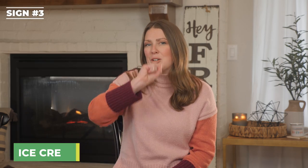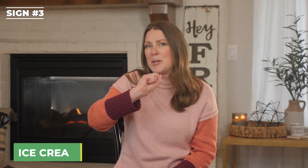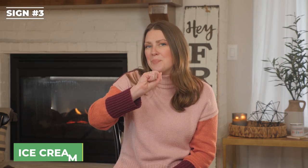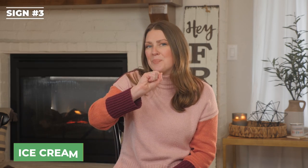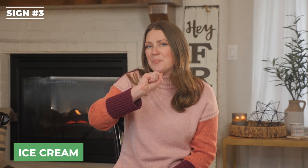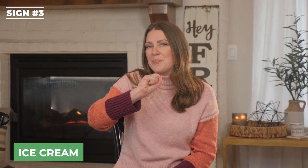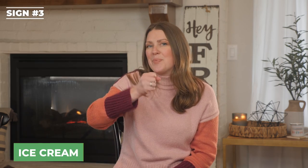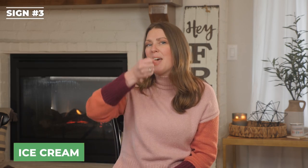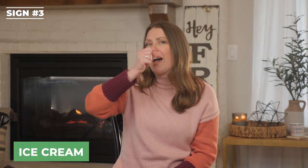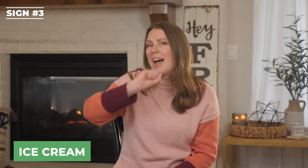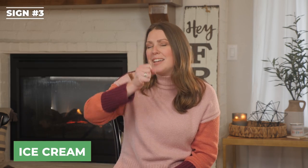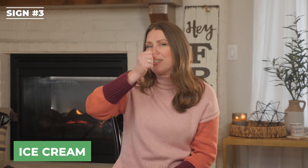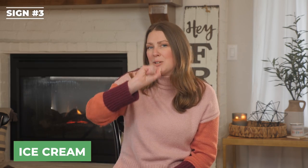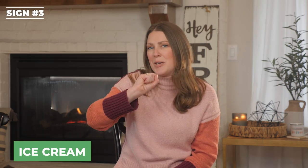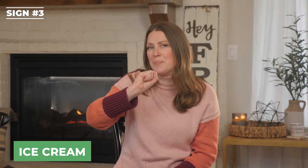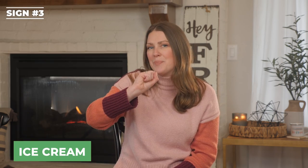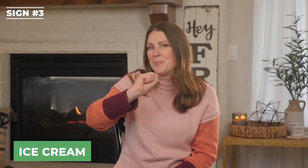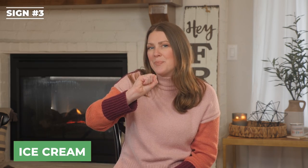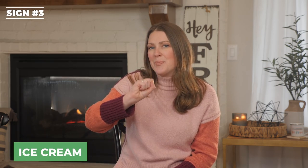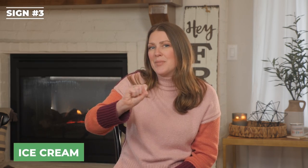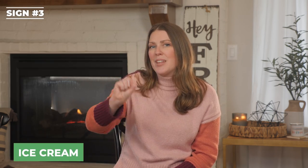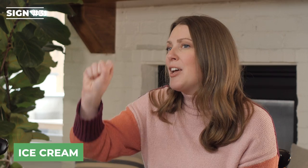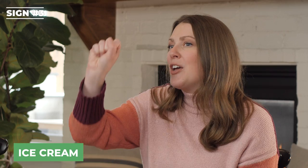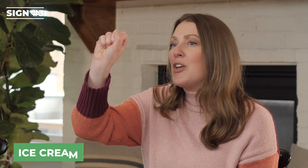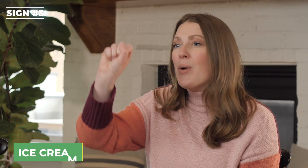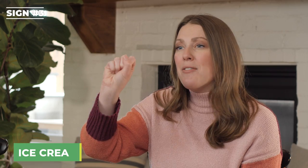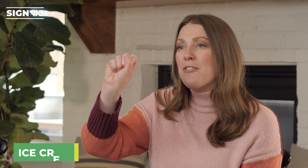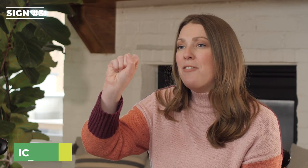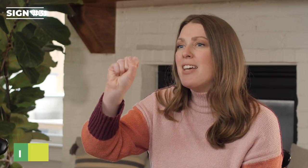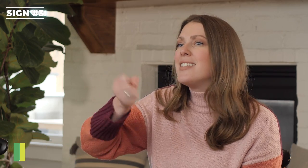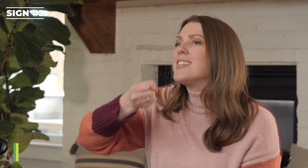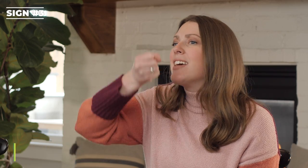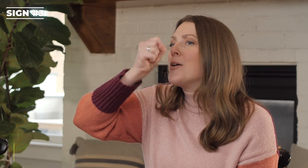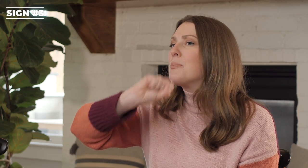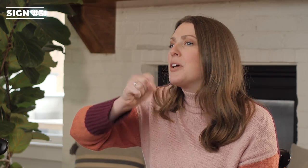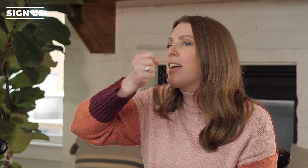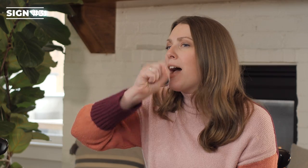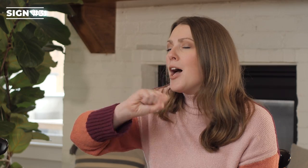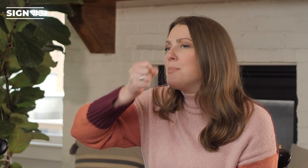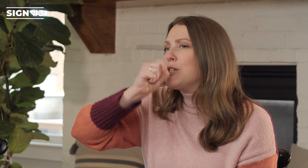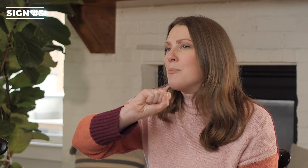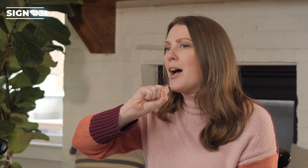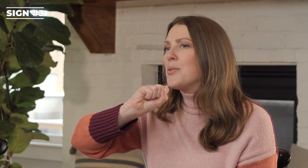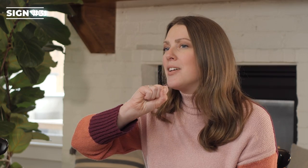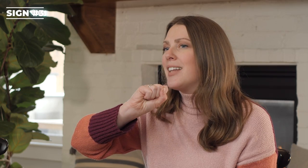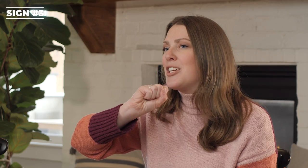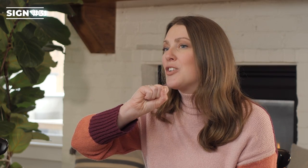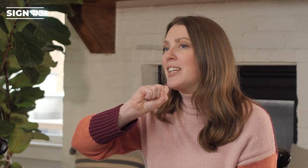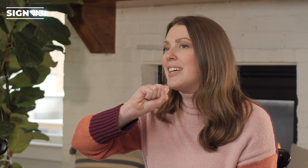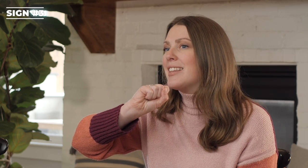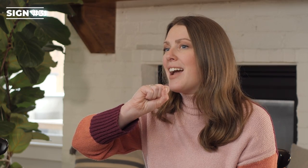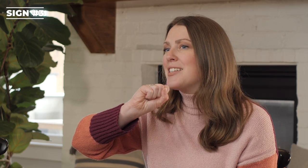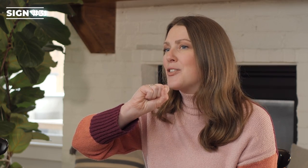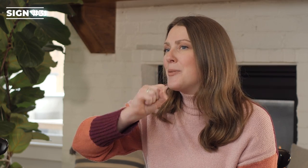'Ice cream, ice cream' you have a fist bringing it up to your mouth like you're licking the ice cream